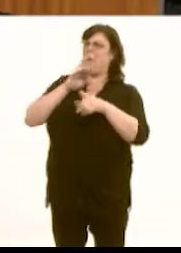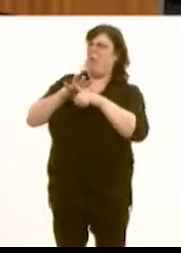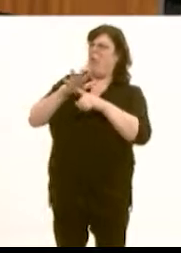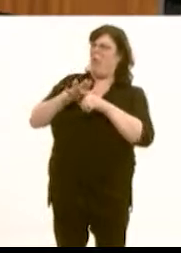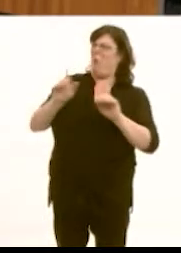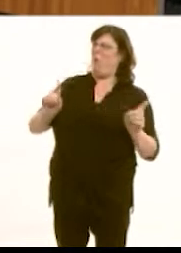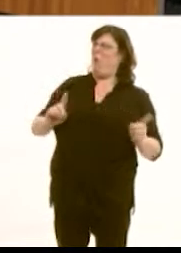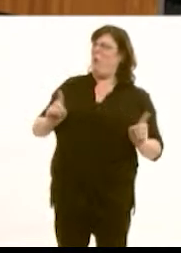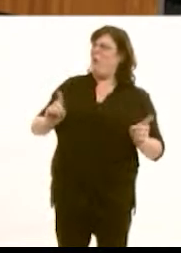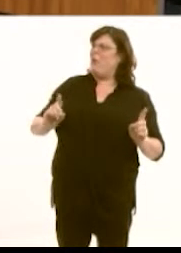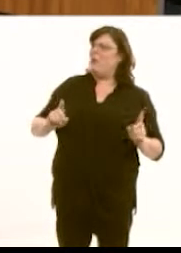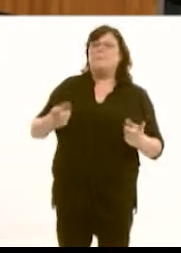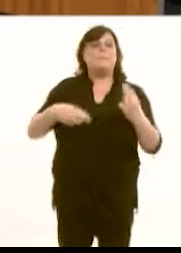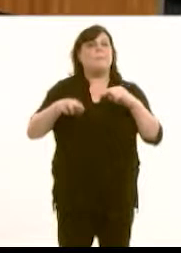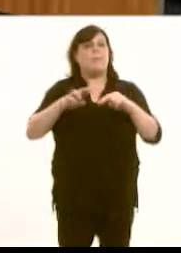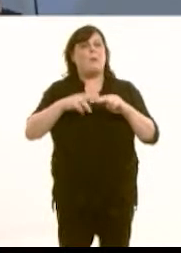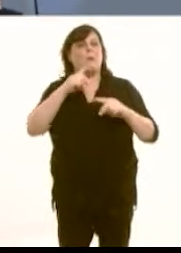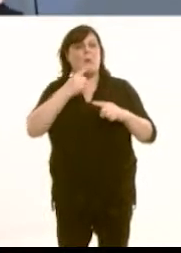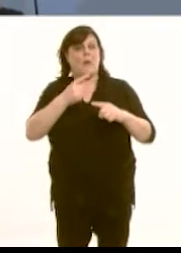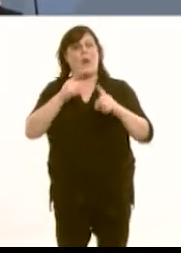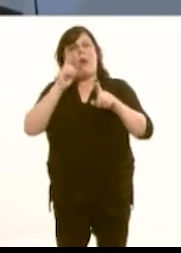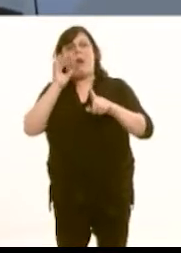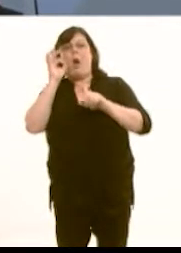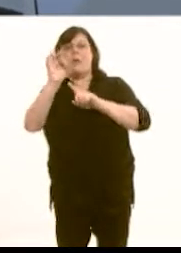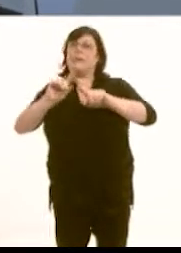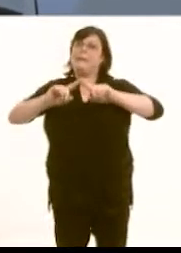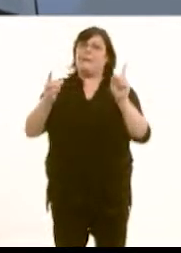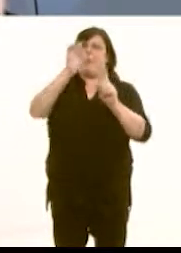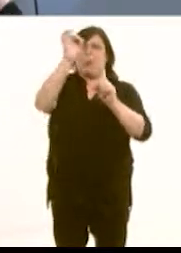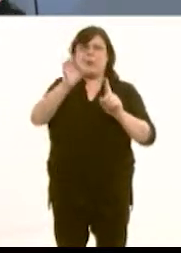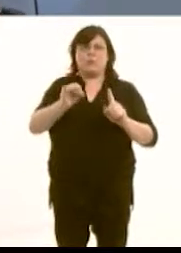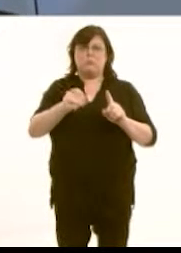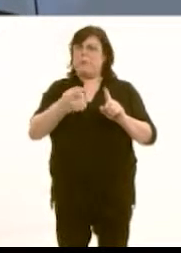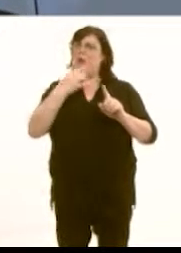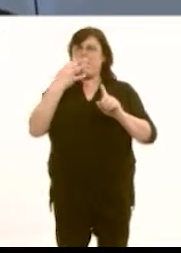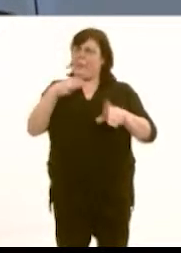If we move on to a different areaó[Interruption.] Well, a ënoí is a ënoí.